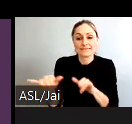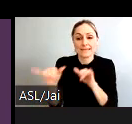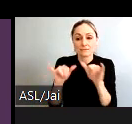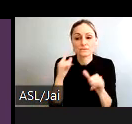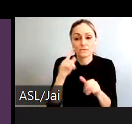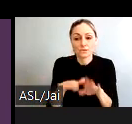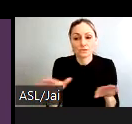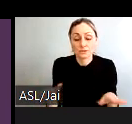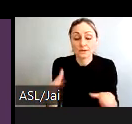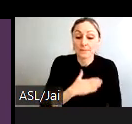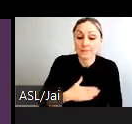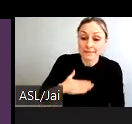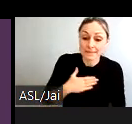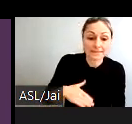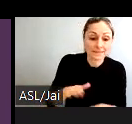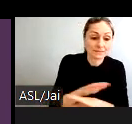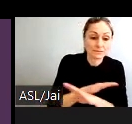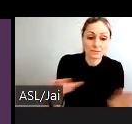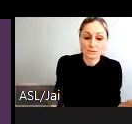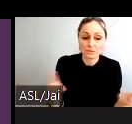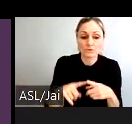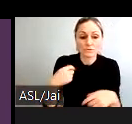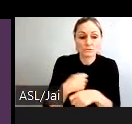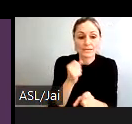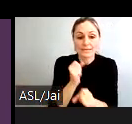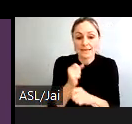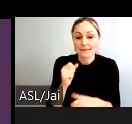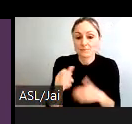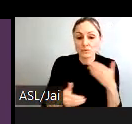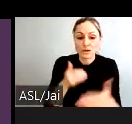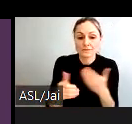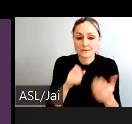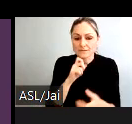Please do not create processes to verify how many children the community member